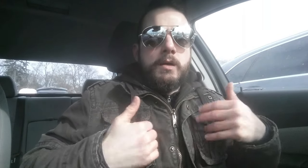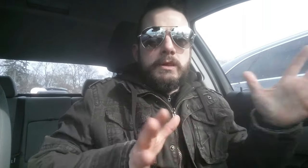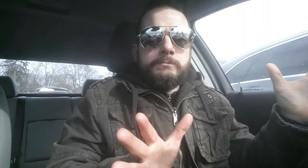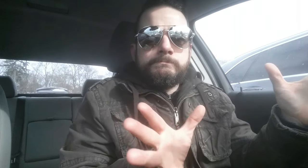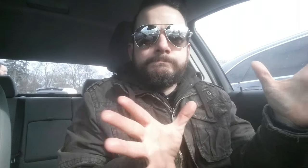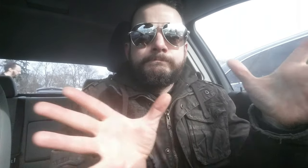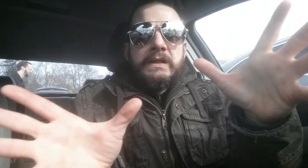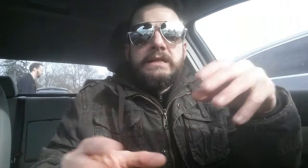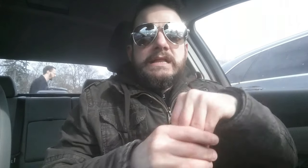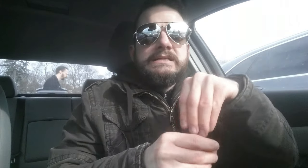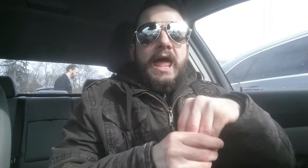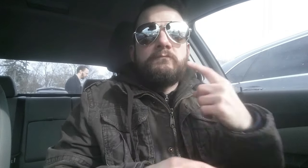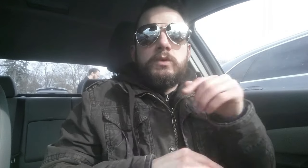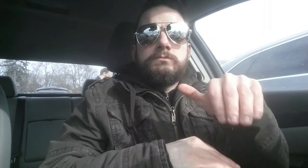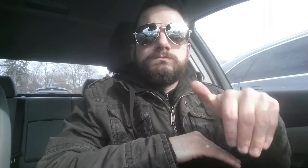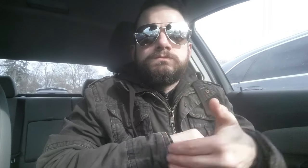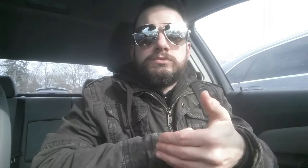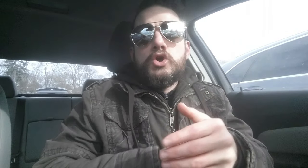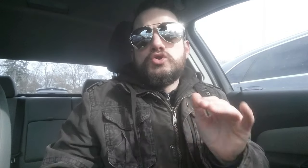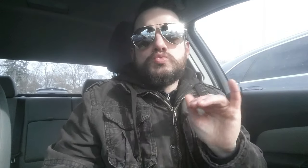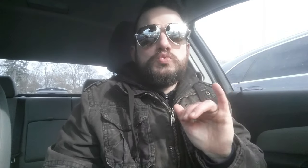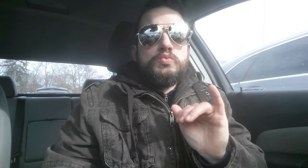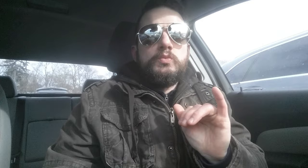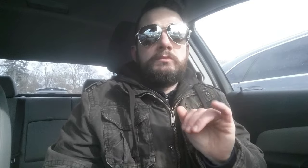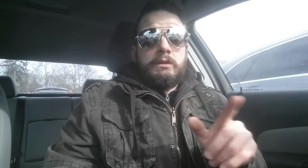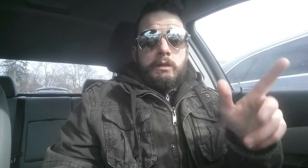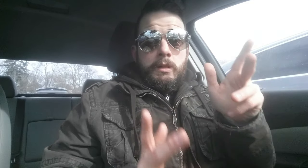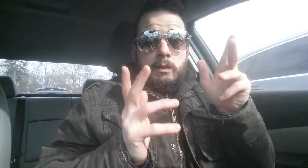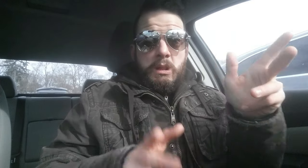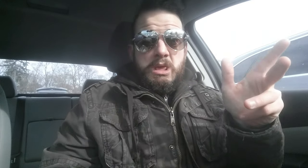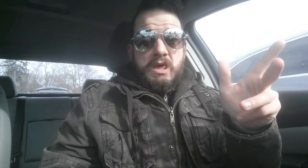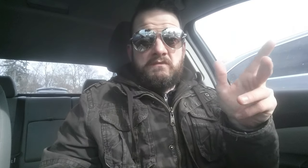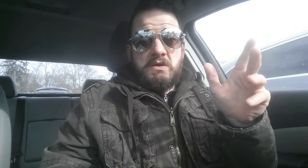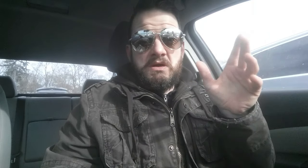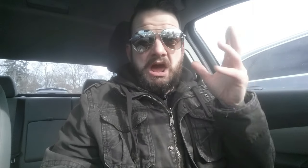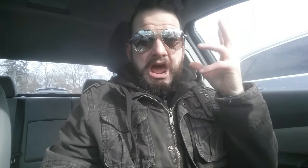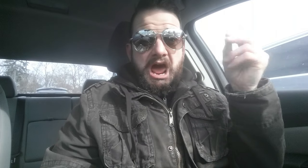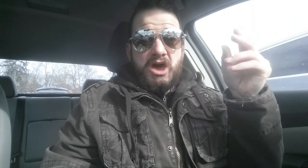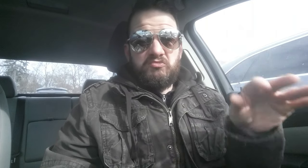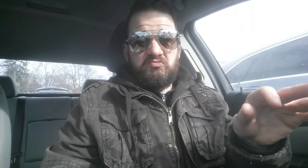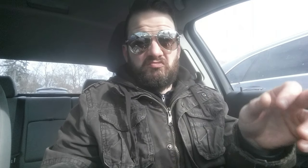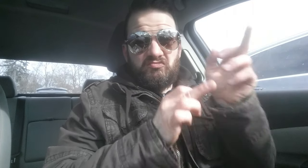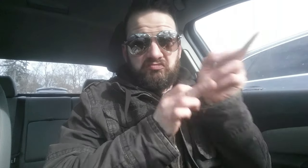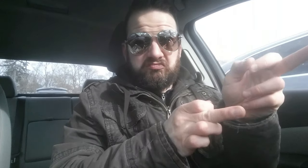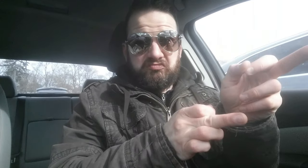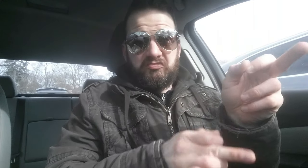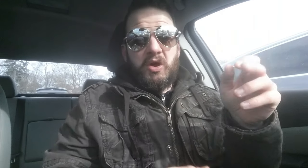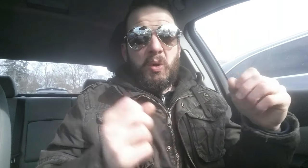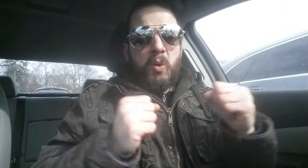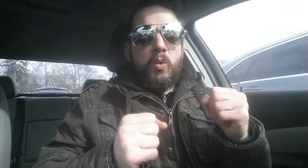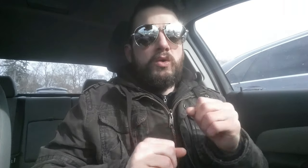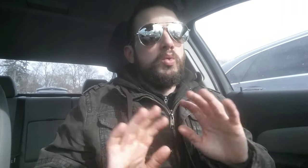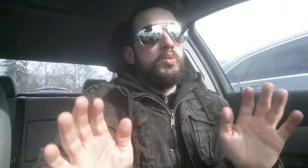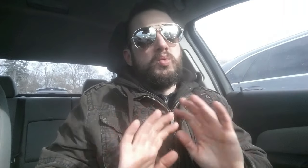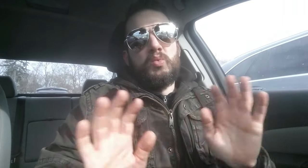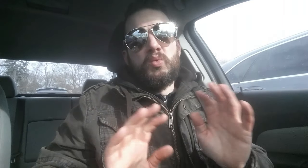and keep them indoors during the nighttime as well. They wouldn't fuck them and leave them outside during the harsh winter.